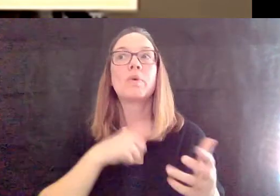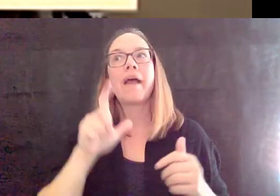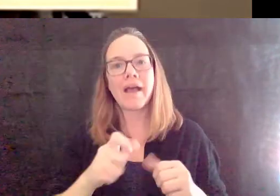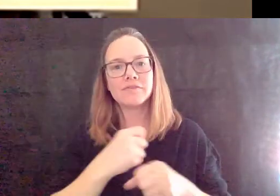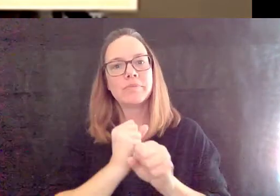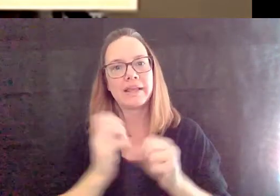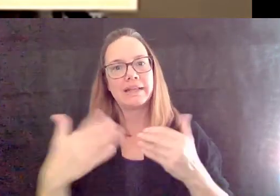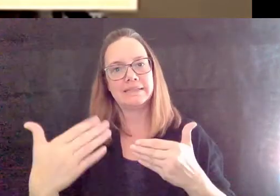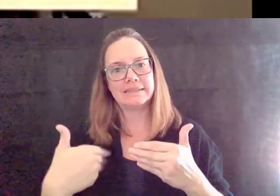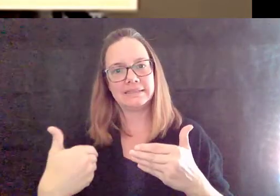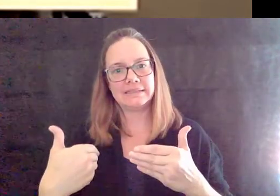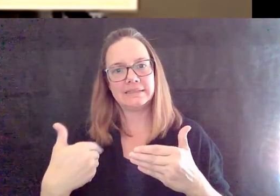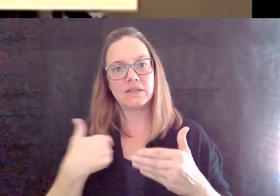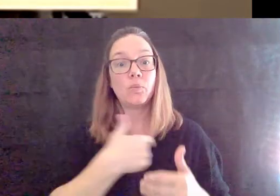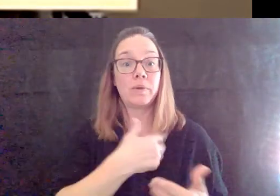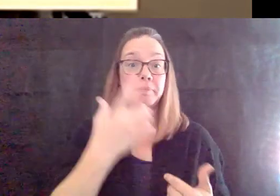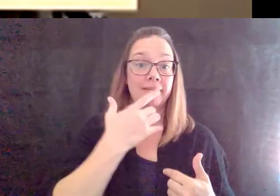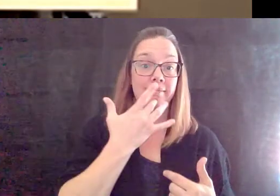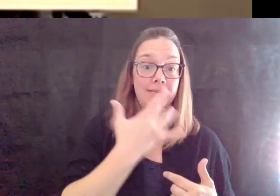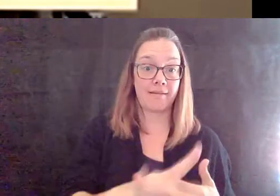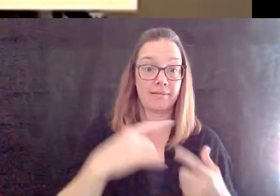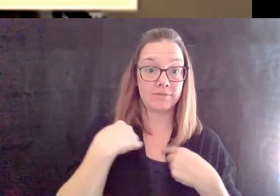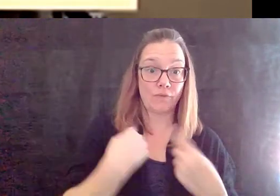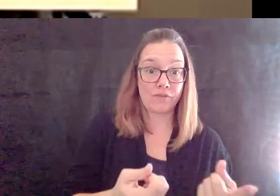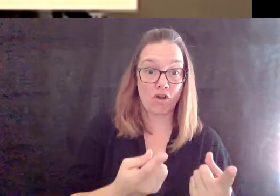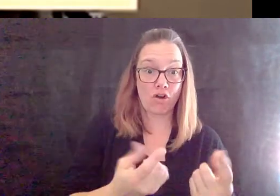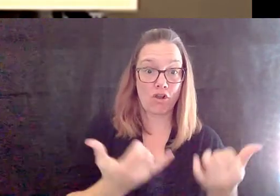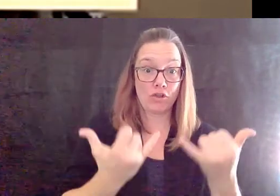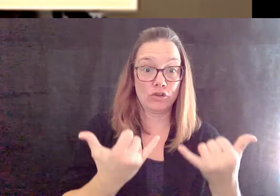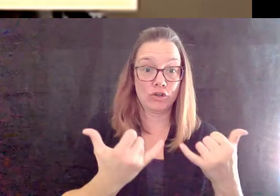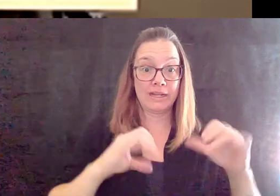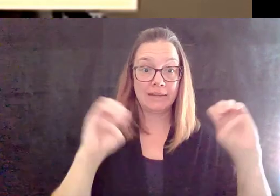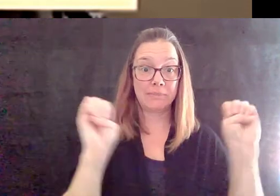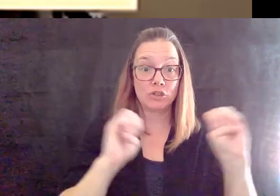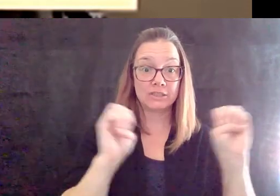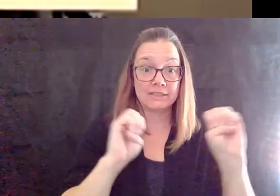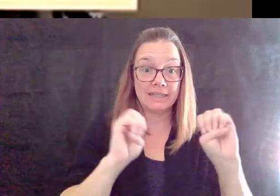We've been fortunate that the current emergency public health